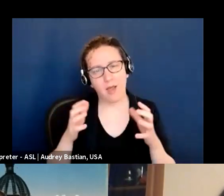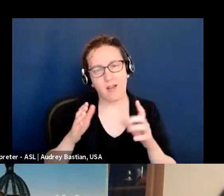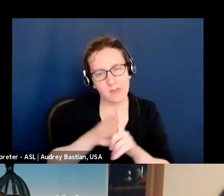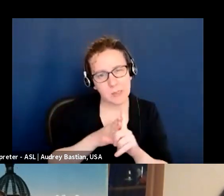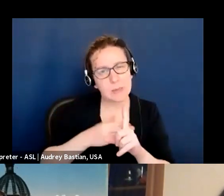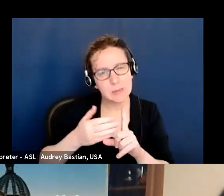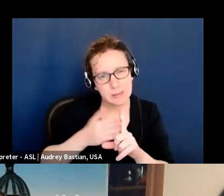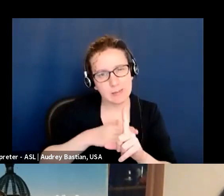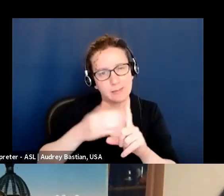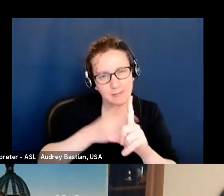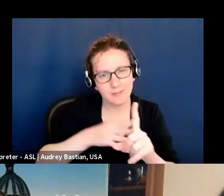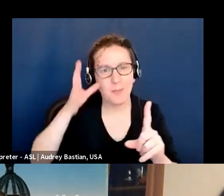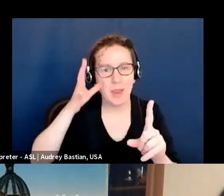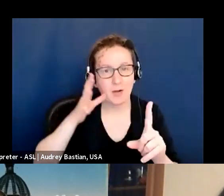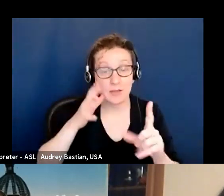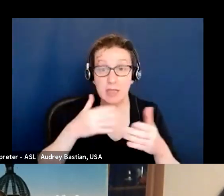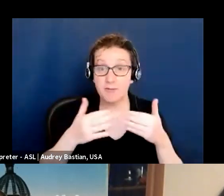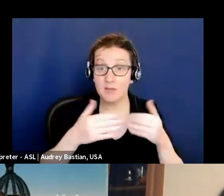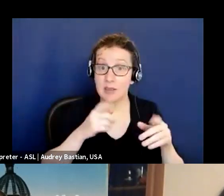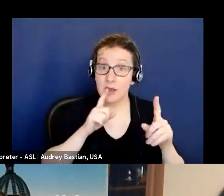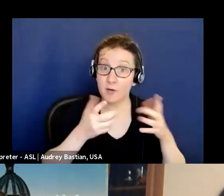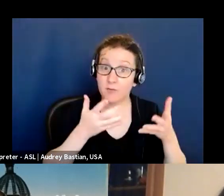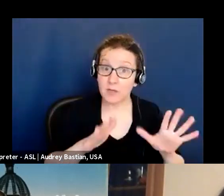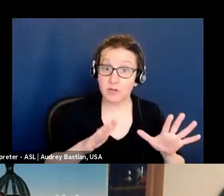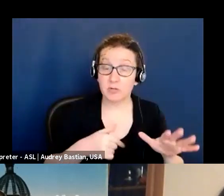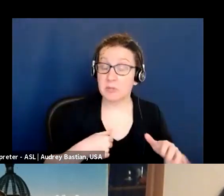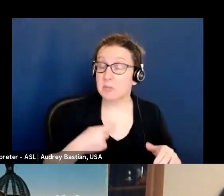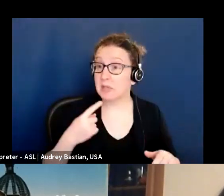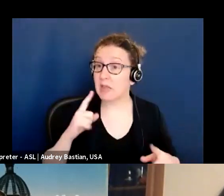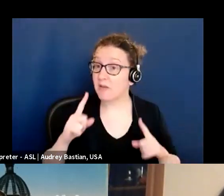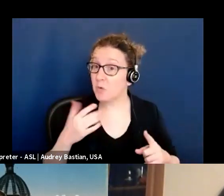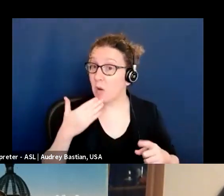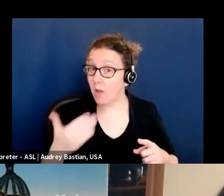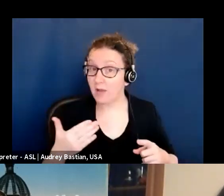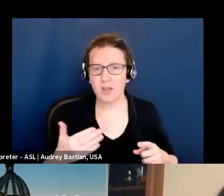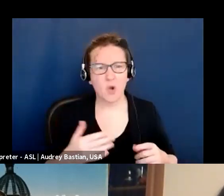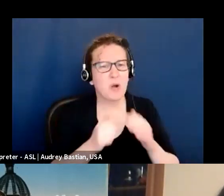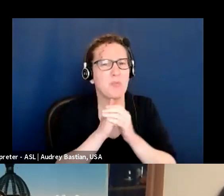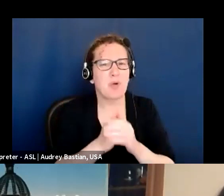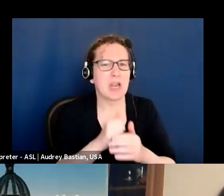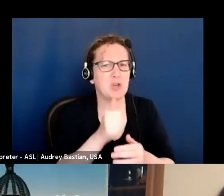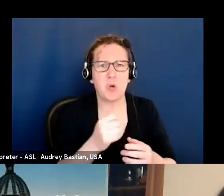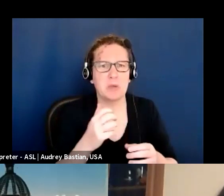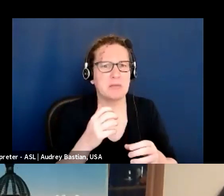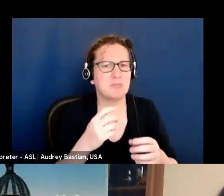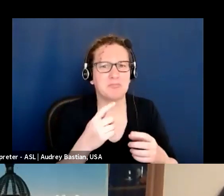And even then, even after the interview, I said I think the interview went well, and they're like, well, we're praying that you don't get it because we don't want you